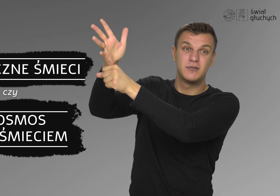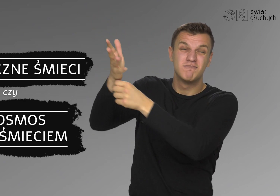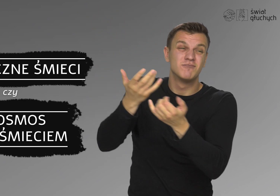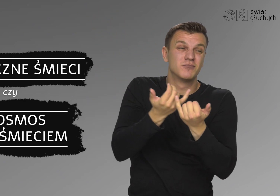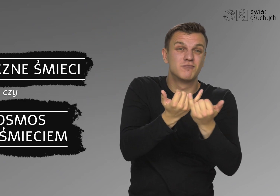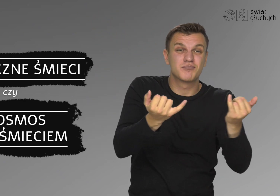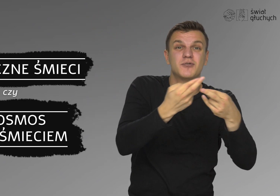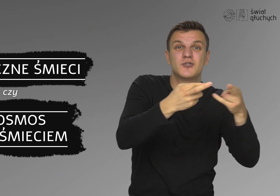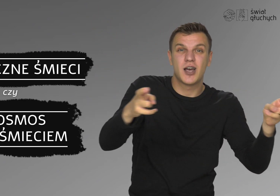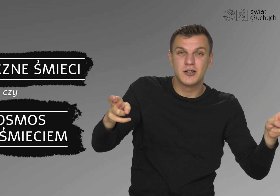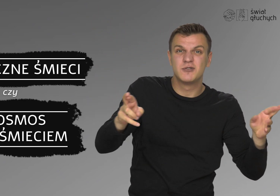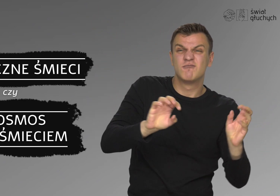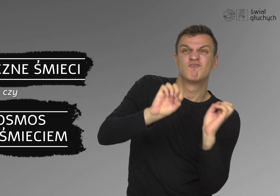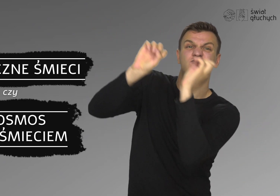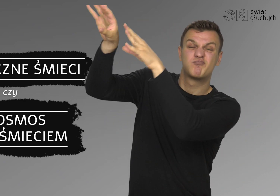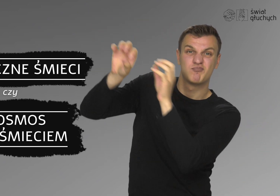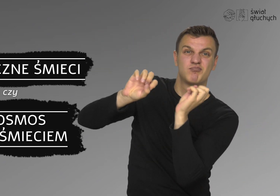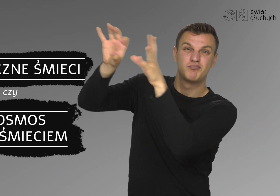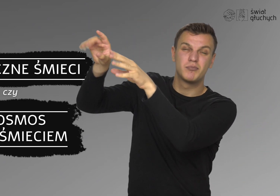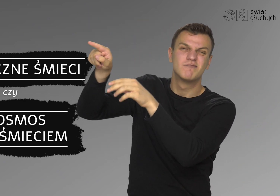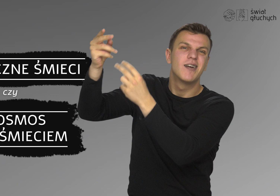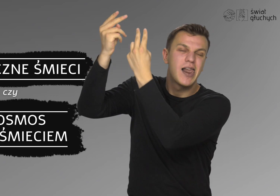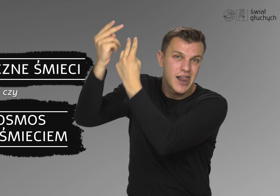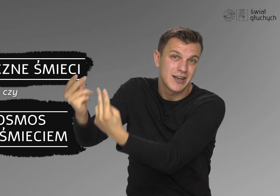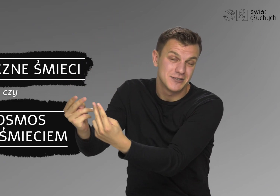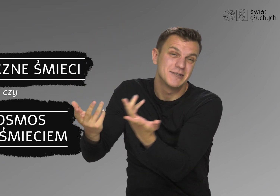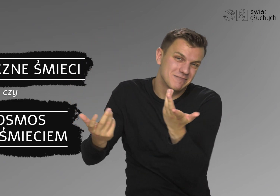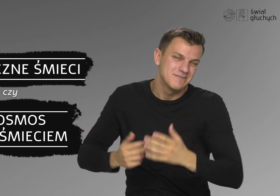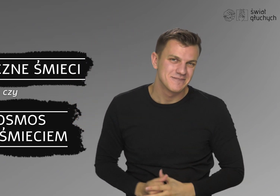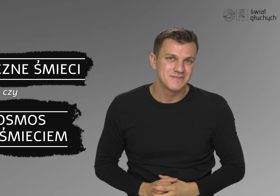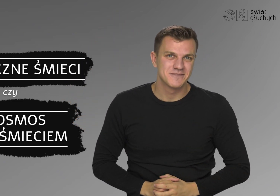various items are discarded there and stay there.